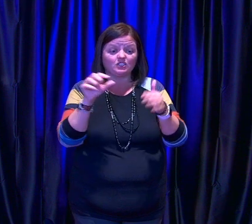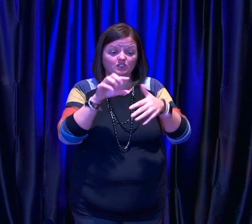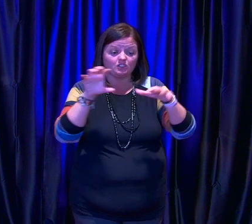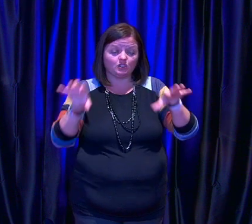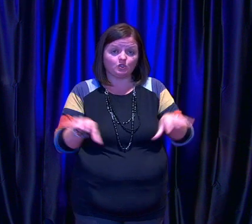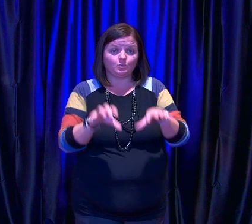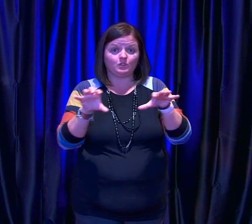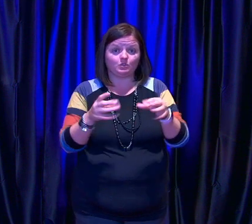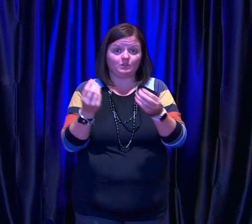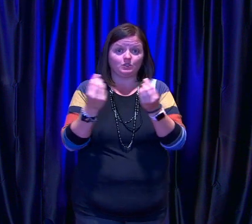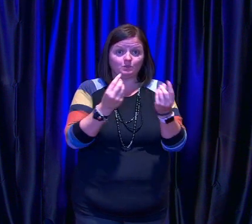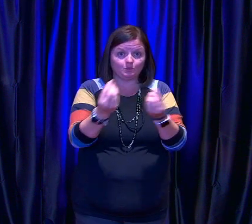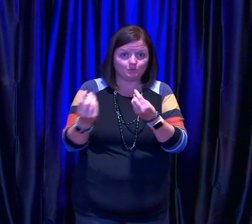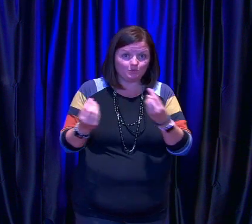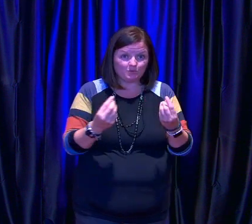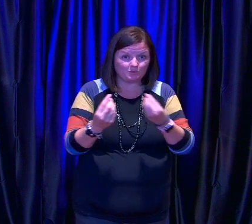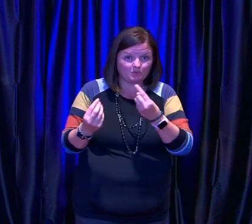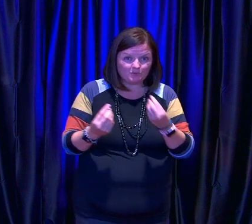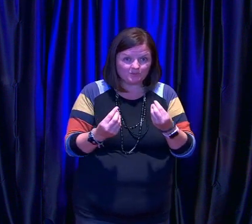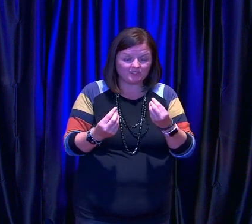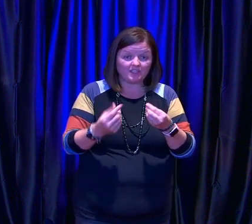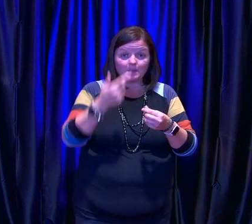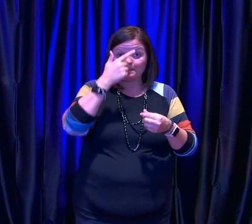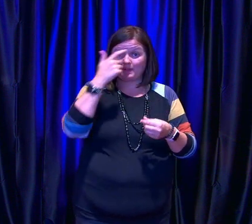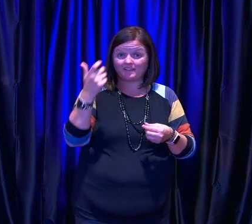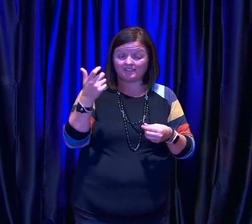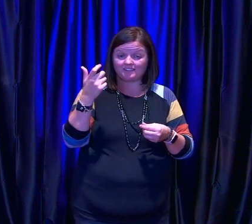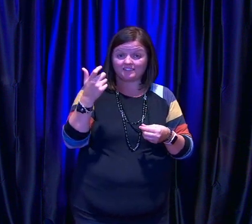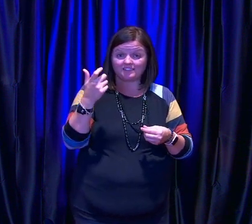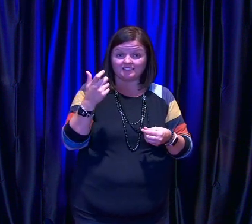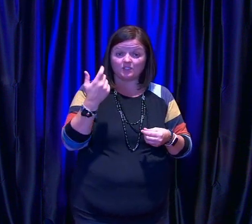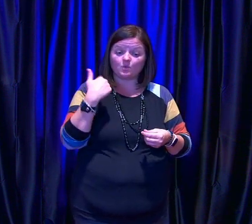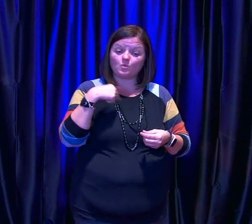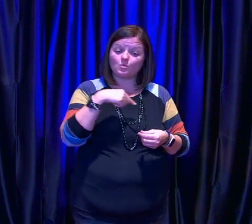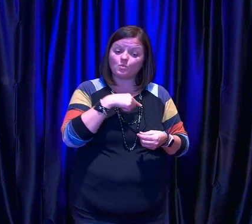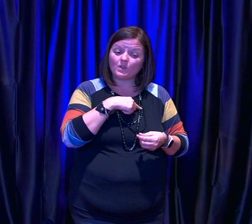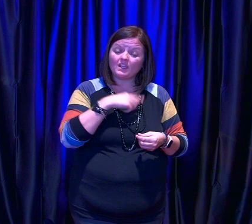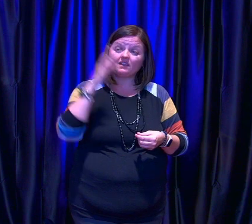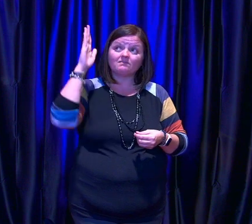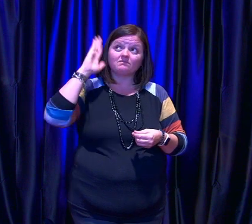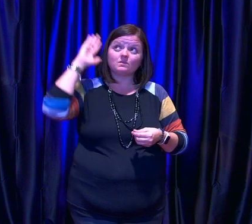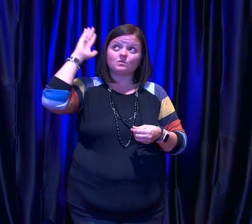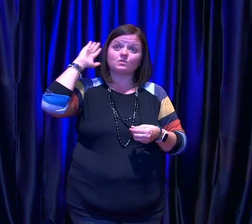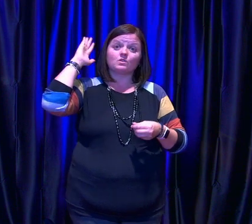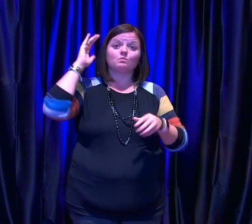we were ever before because we were doing the program that thou